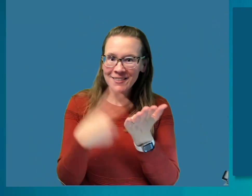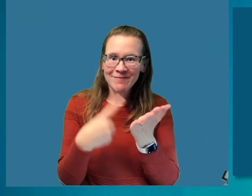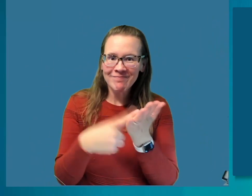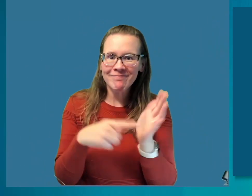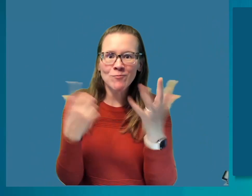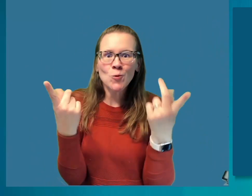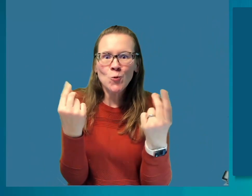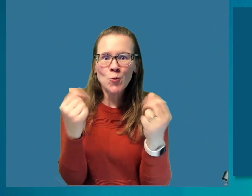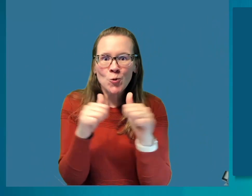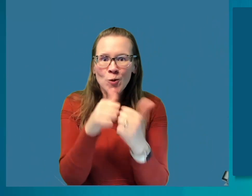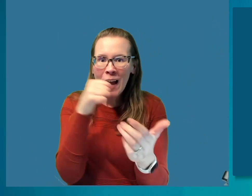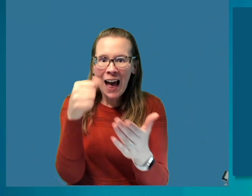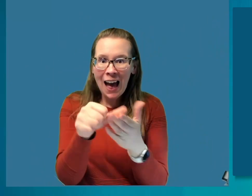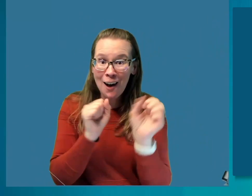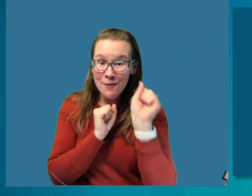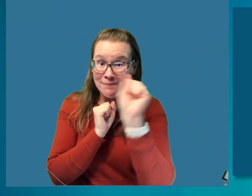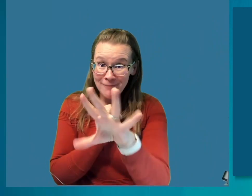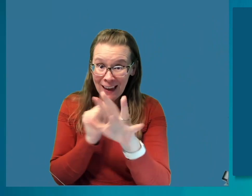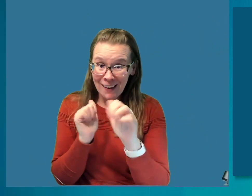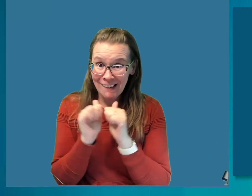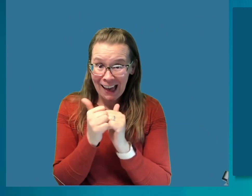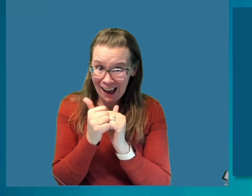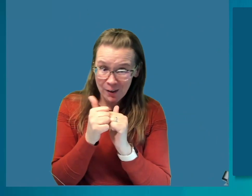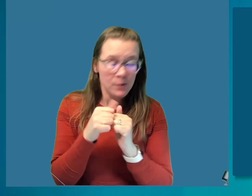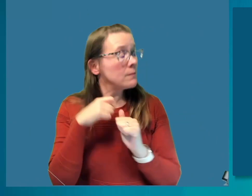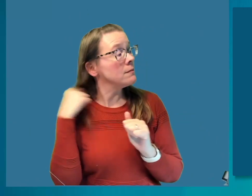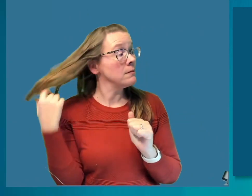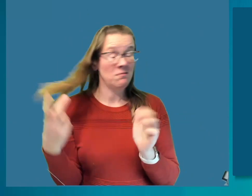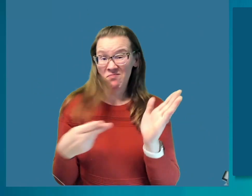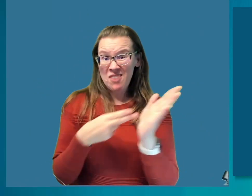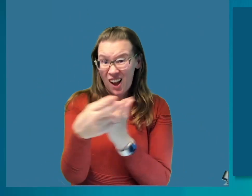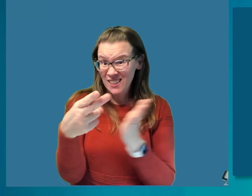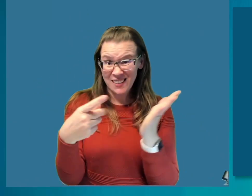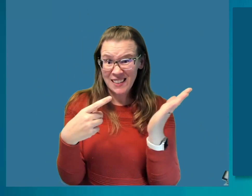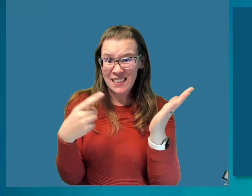Okay. so the last thing that I just wanted to talk a little bit about is mailing these